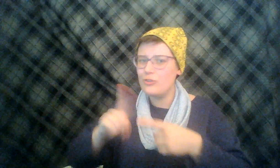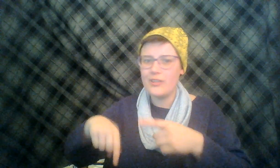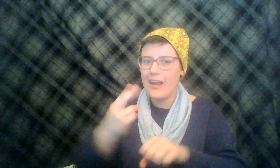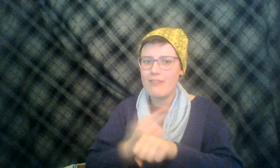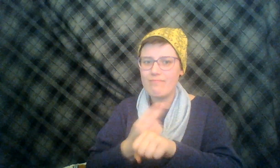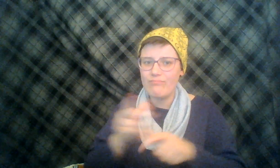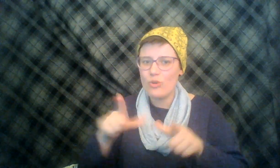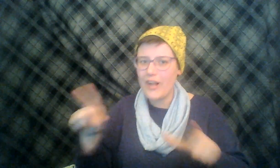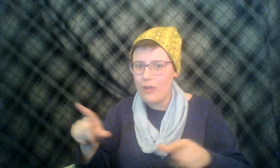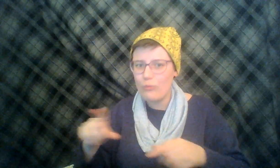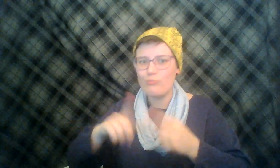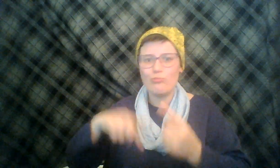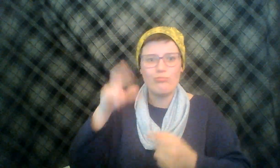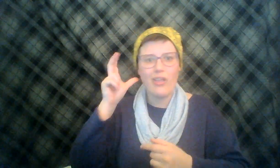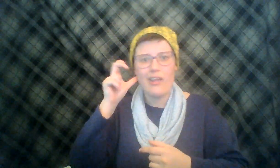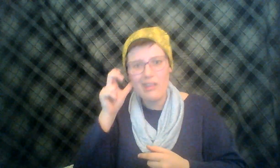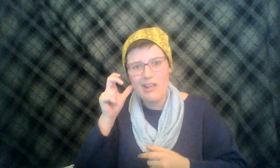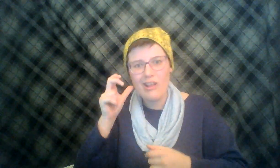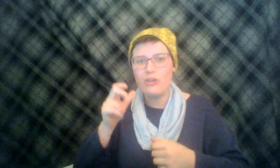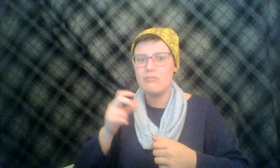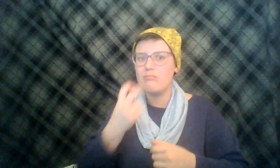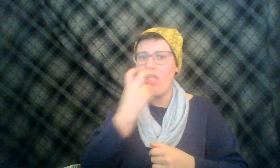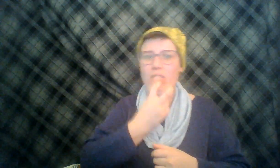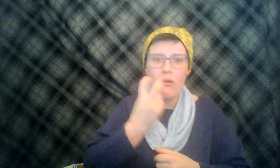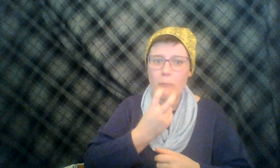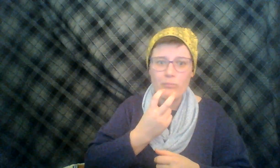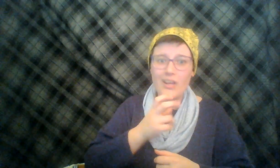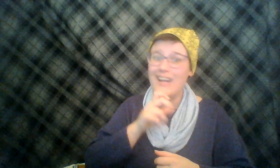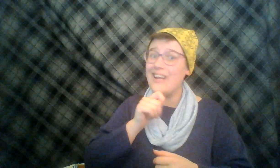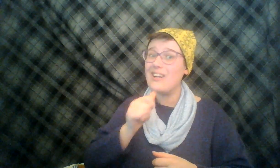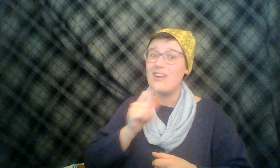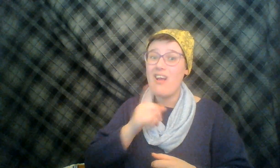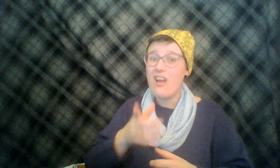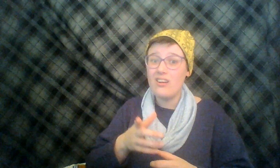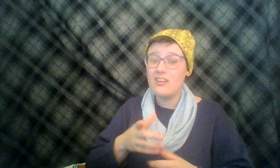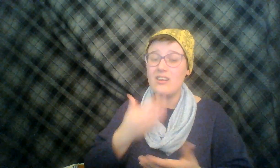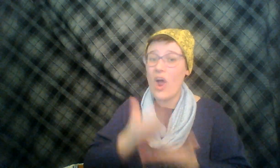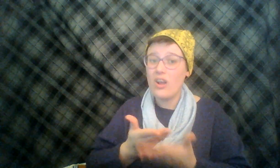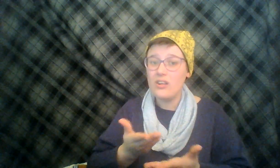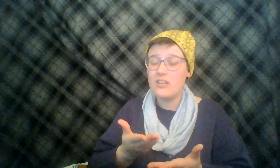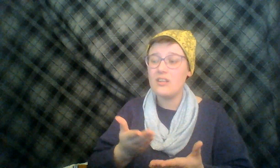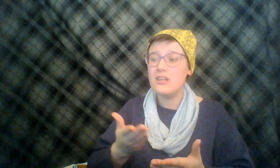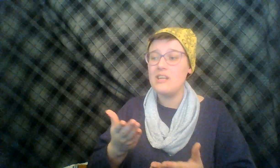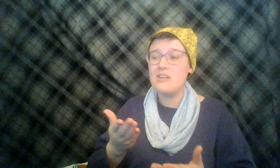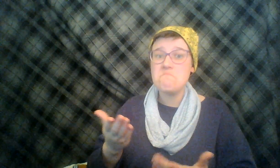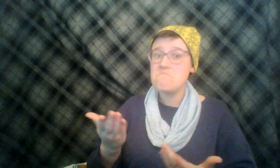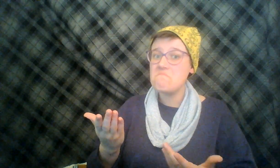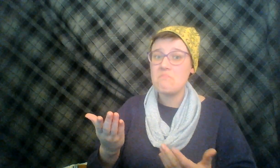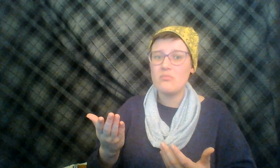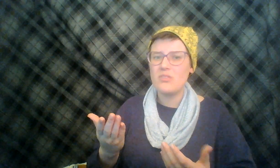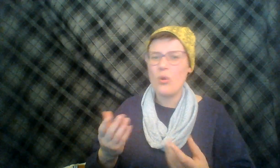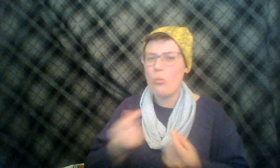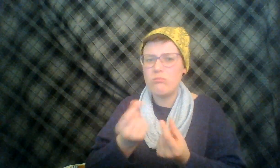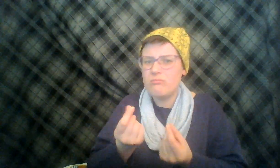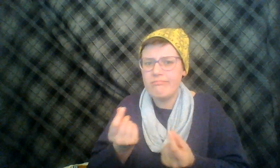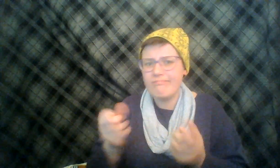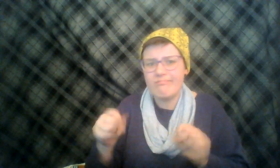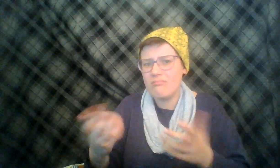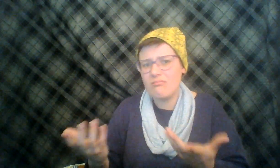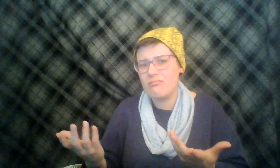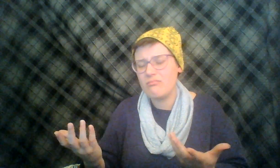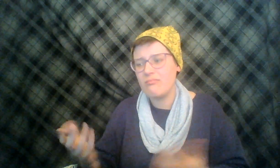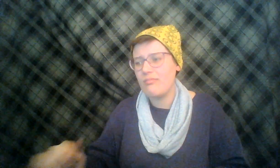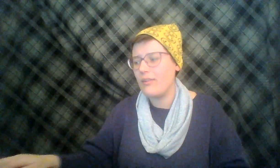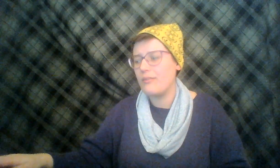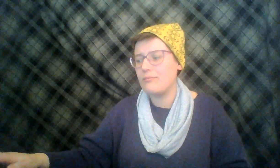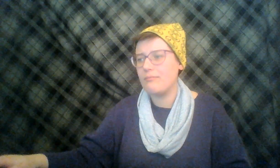The child can't use language because she can't hear or lipread, and signing is disapproved of.